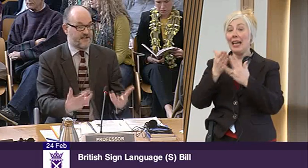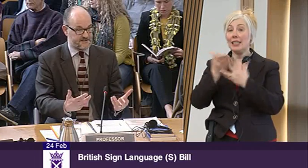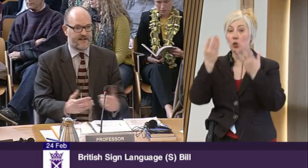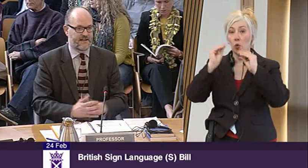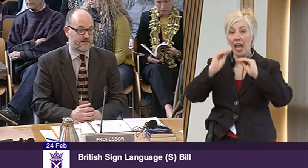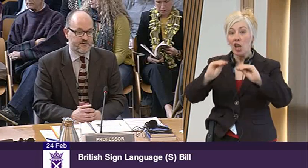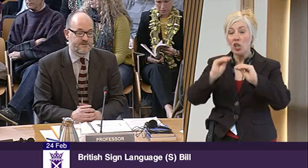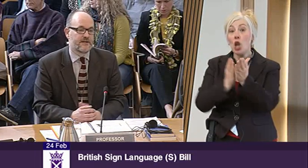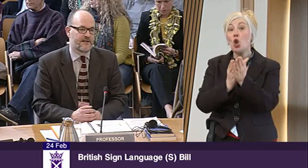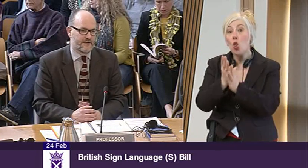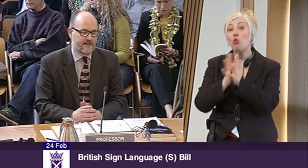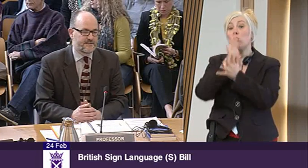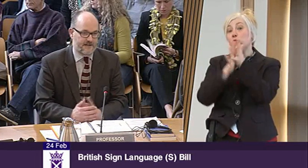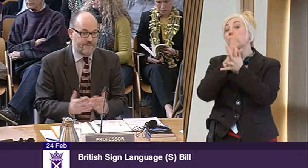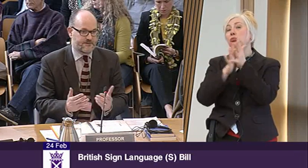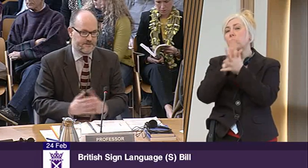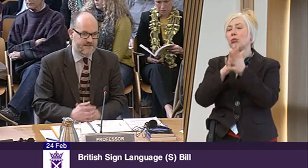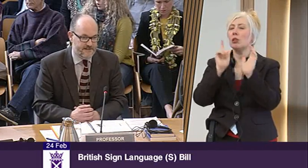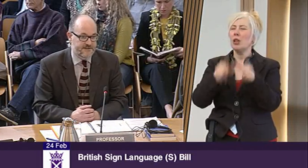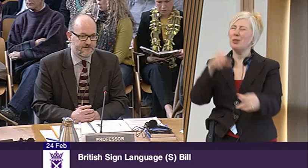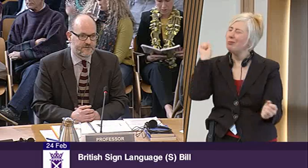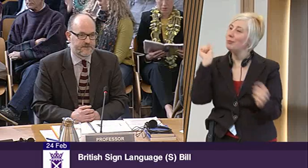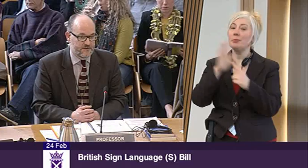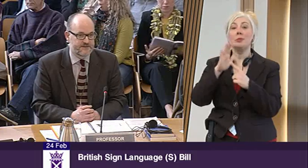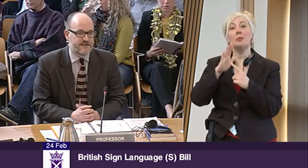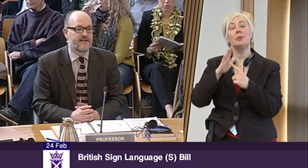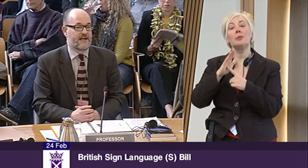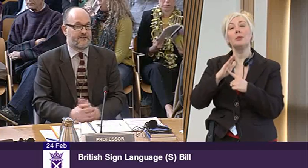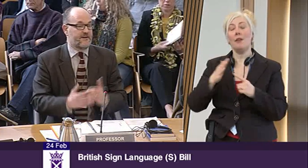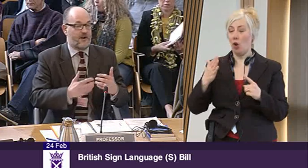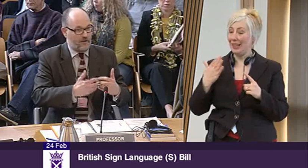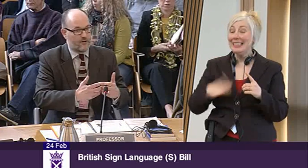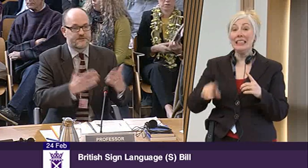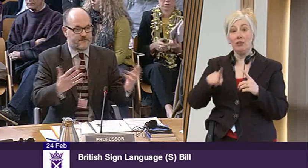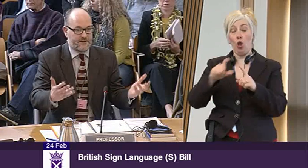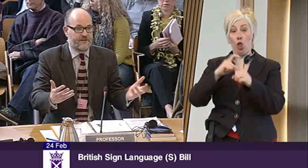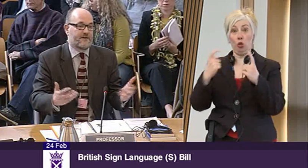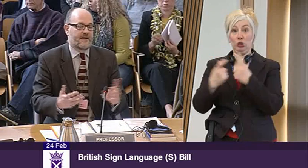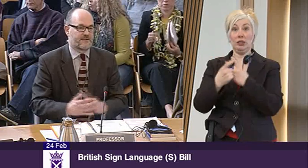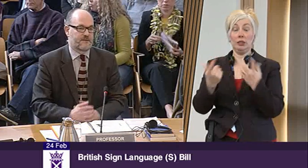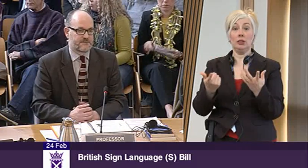in sign language is an absolute necessity for the community and that many other aspects